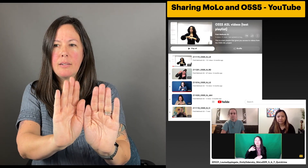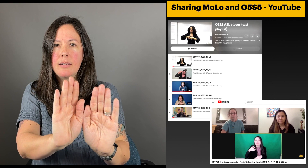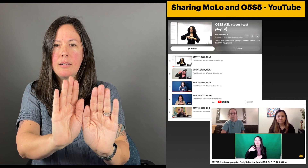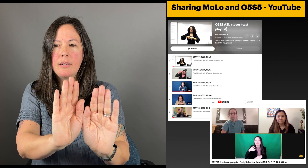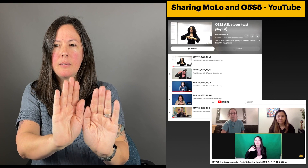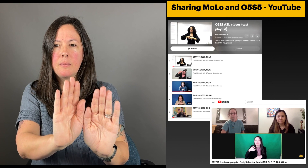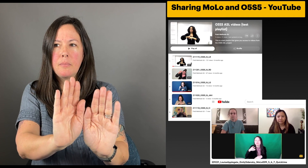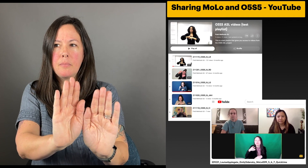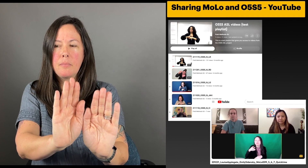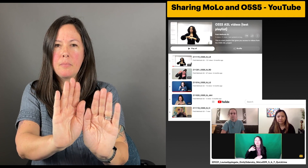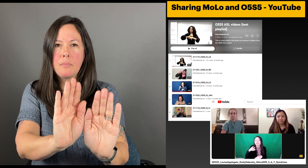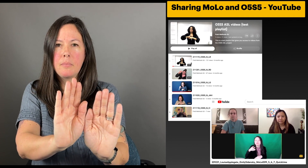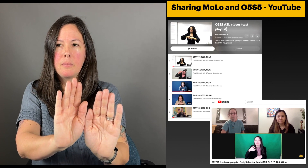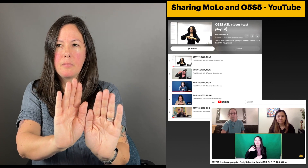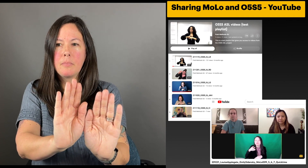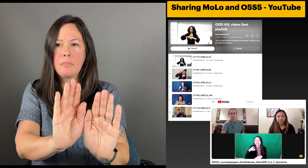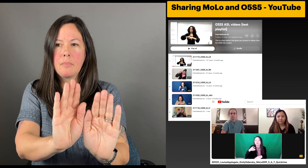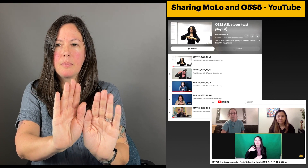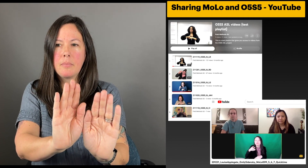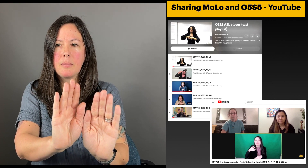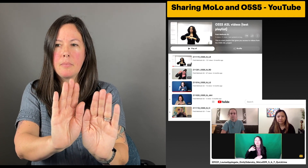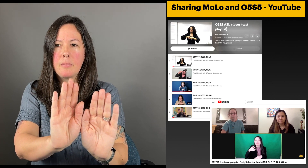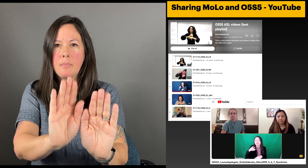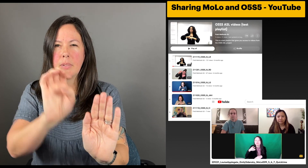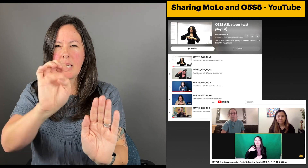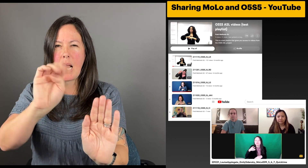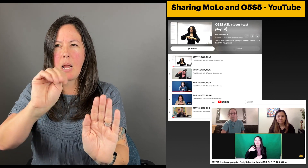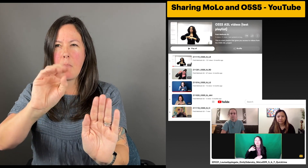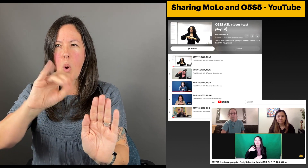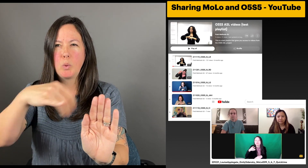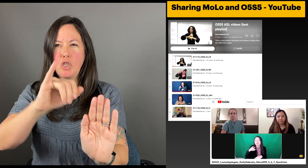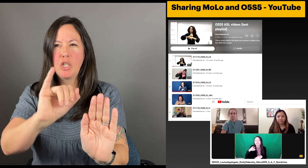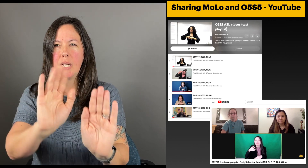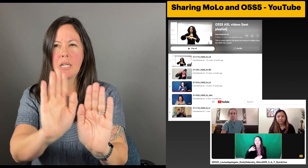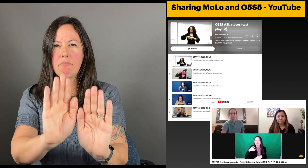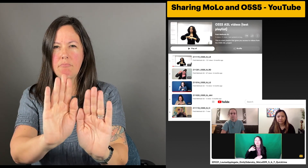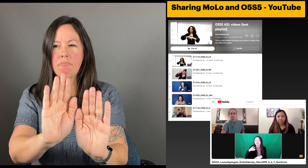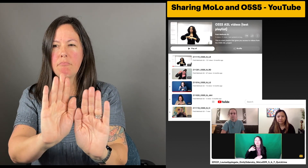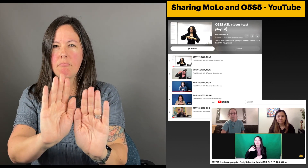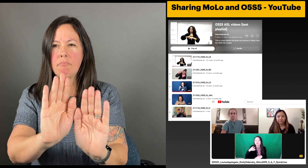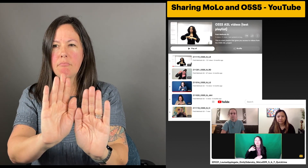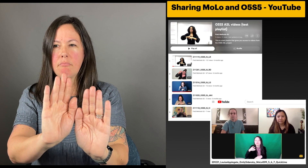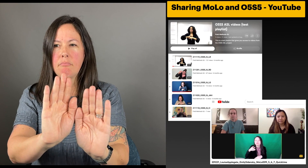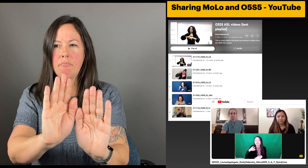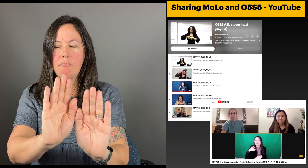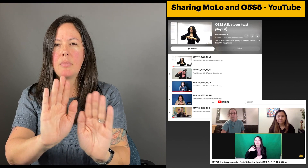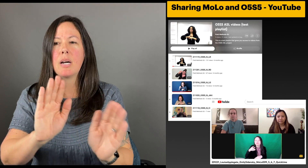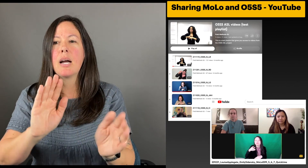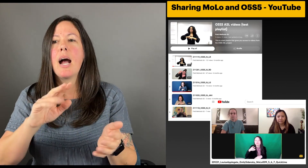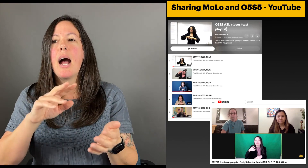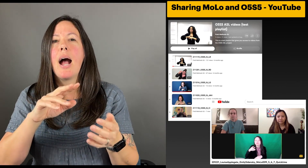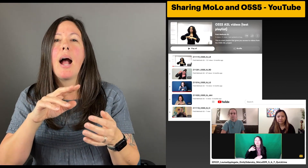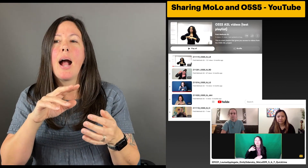in the questionnaires they're familiar with that you see at the bottom right hand corner there's a little icon it's yellow it looks like two little dots